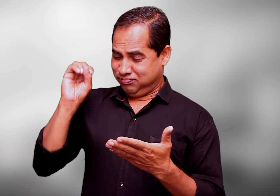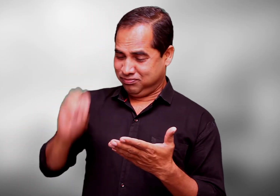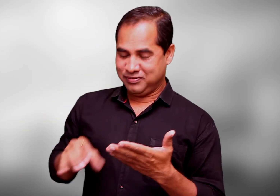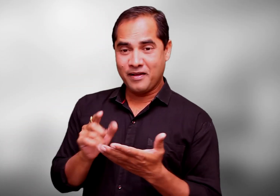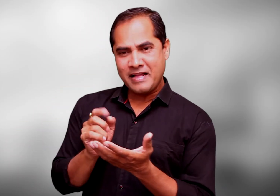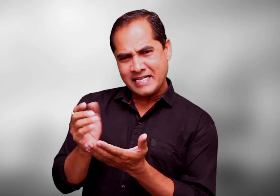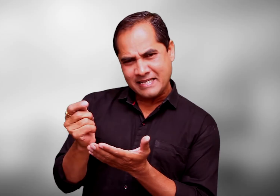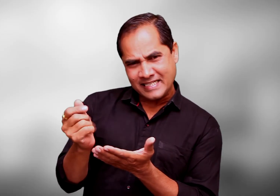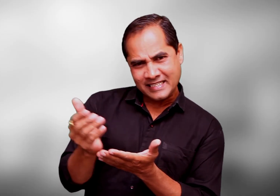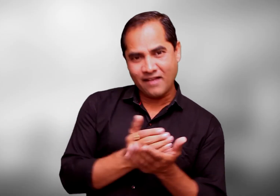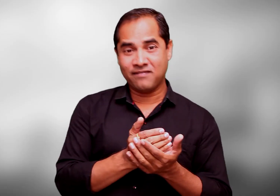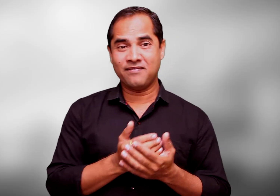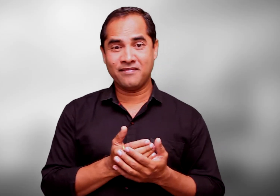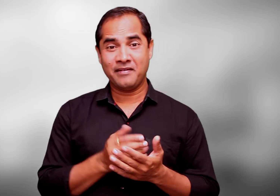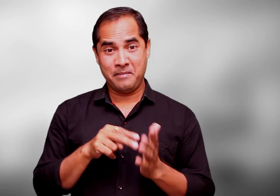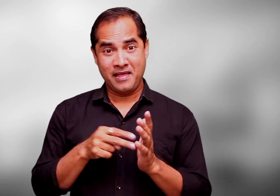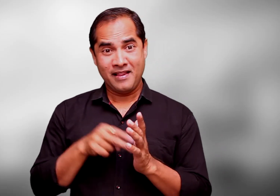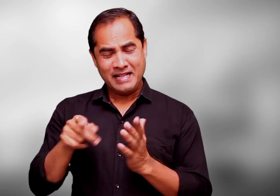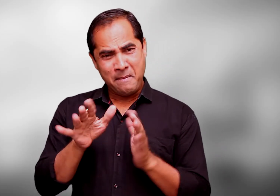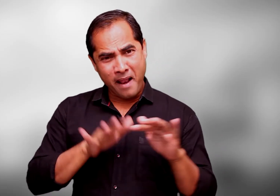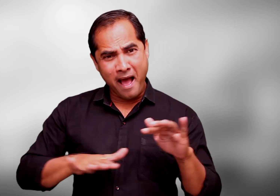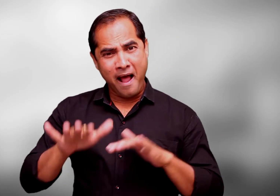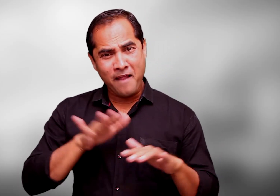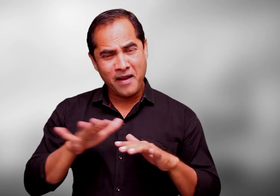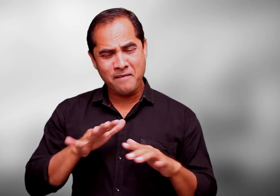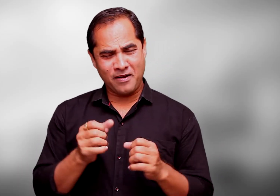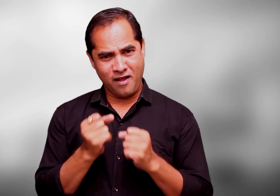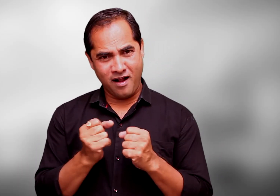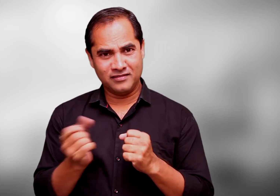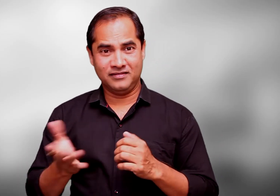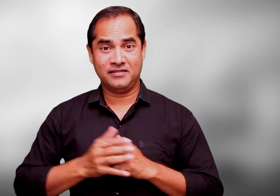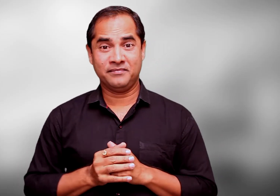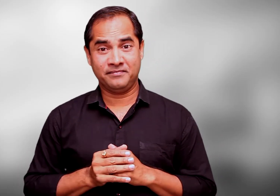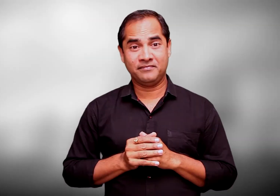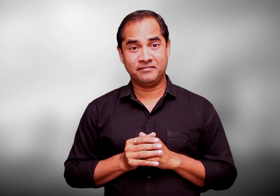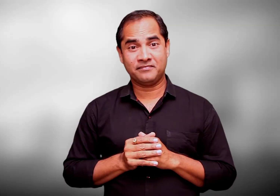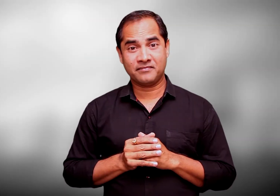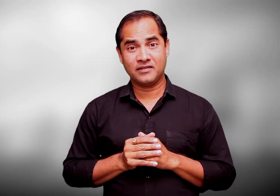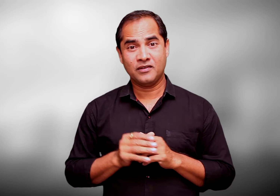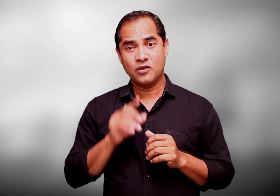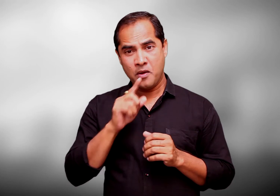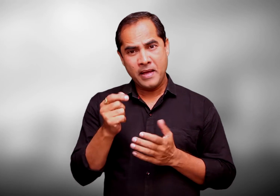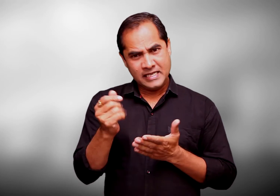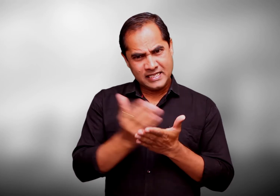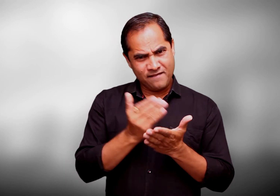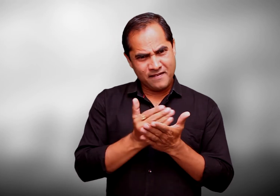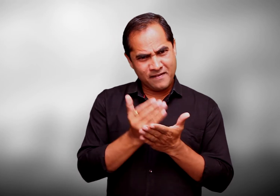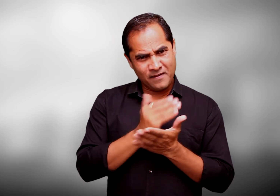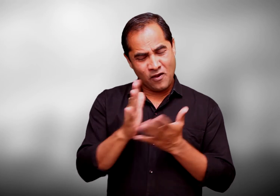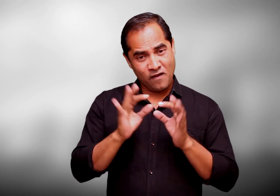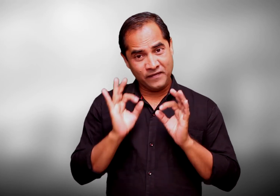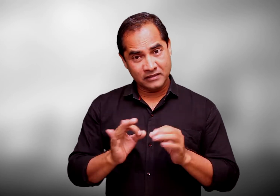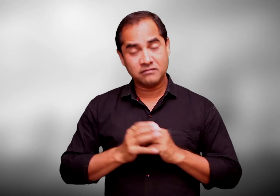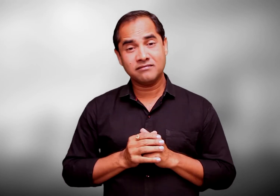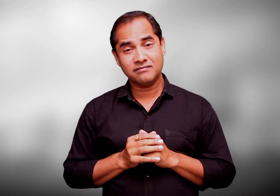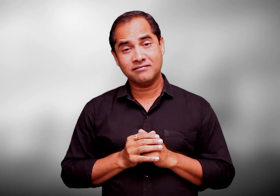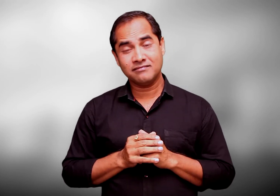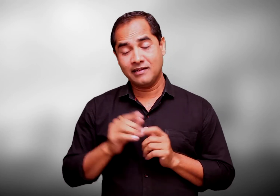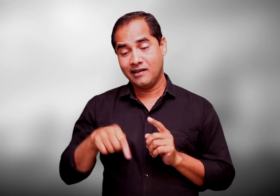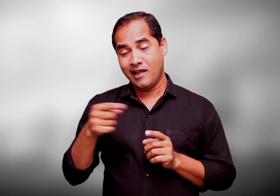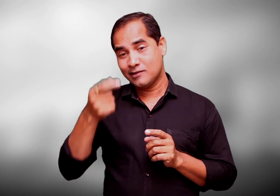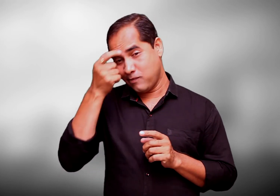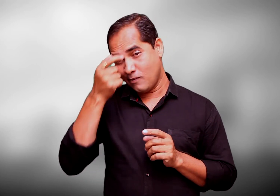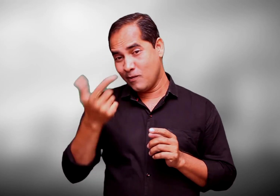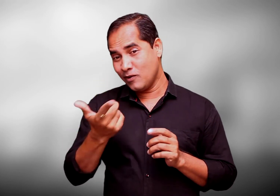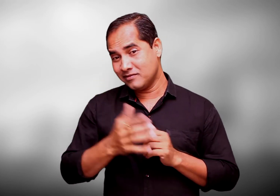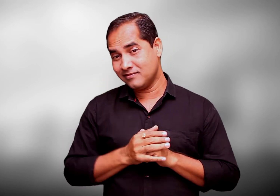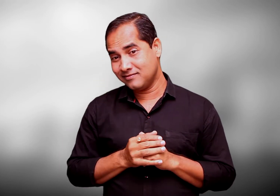though she had the money. It had all been hard. After she had enough money saved,